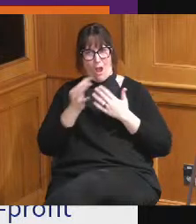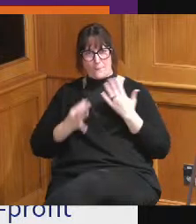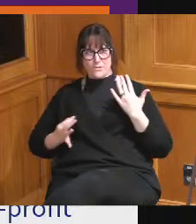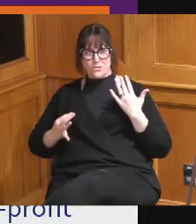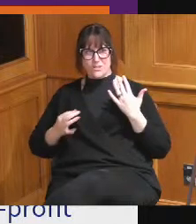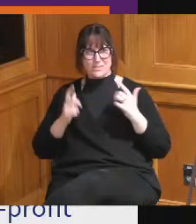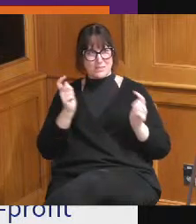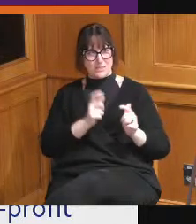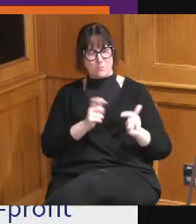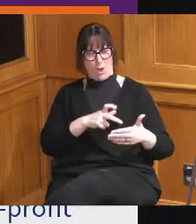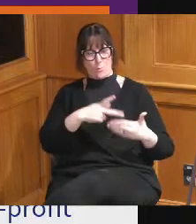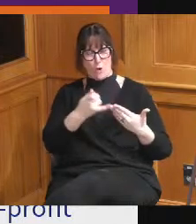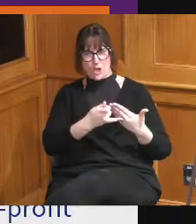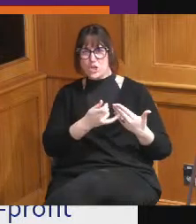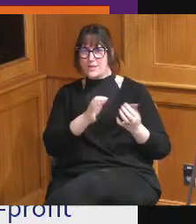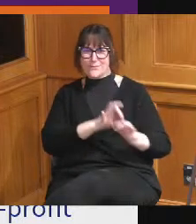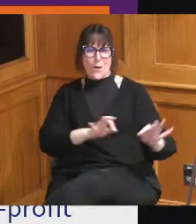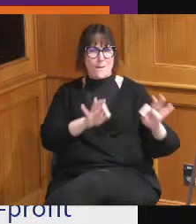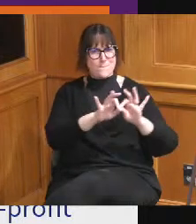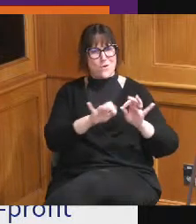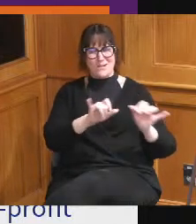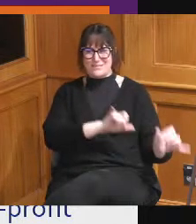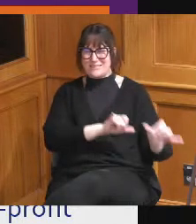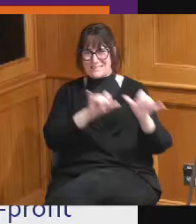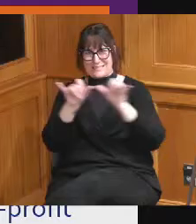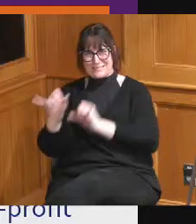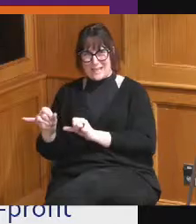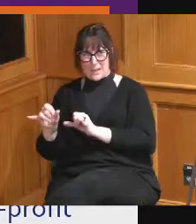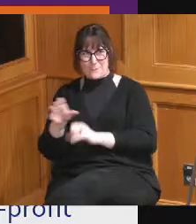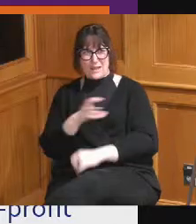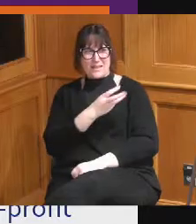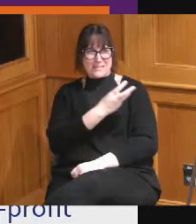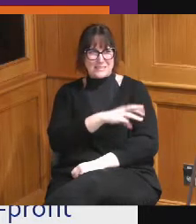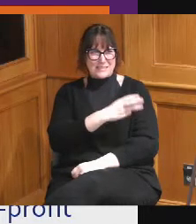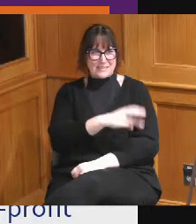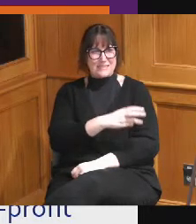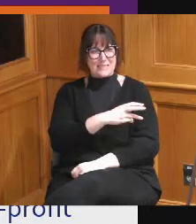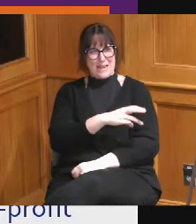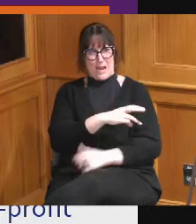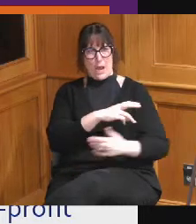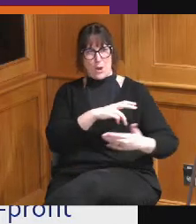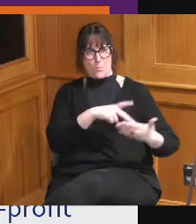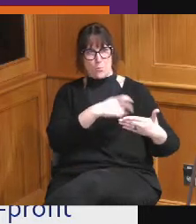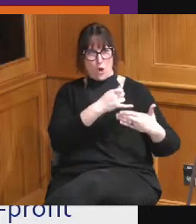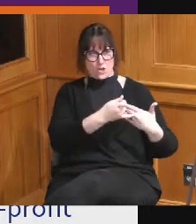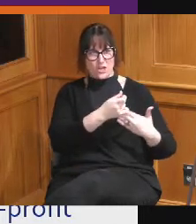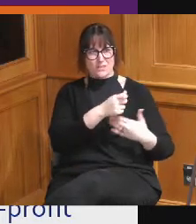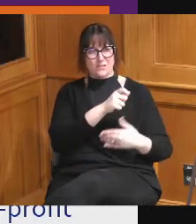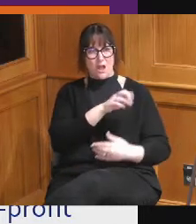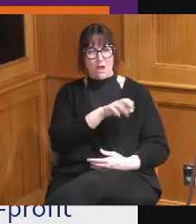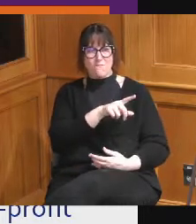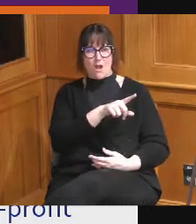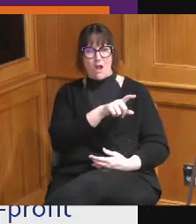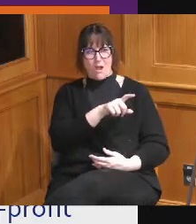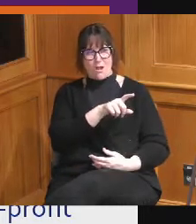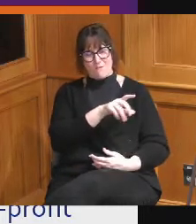projects are really important and so 16 projects at 15 units or less is a really good chunk of